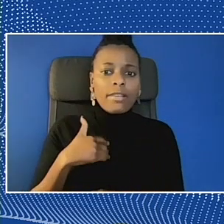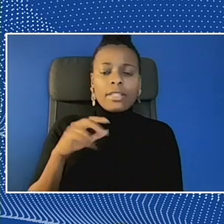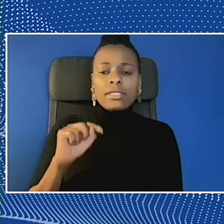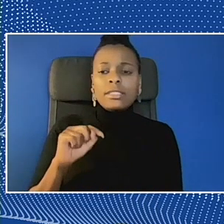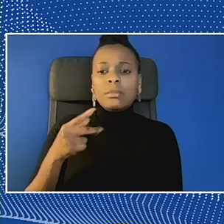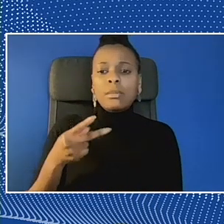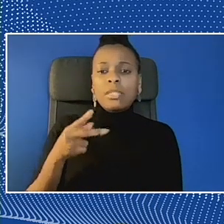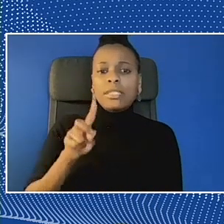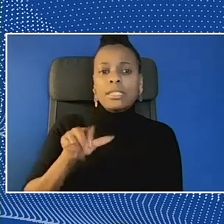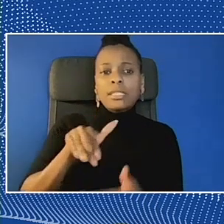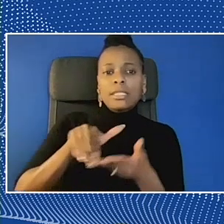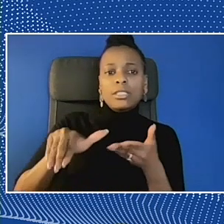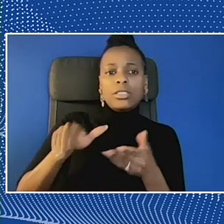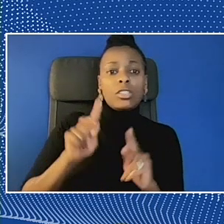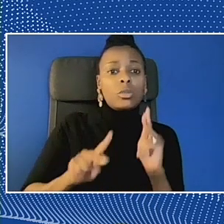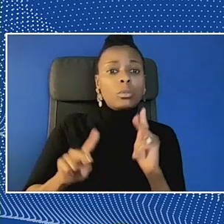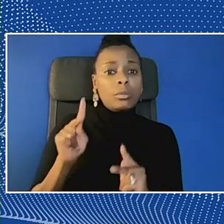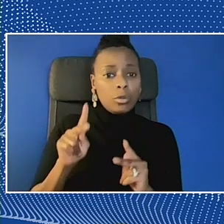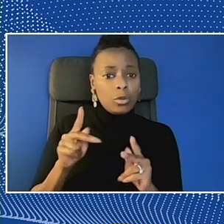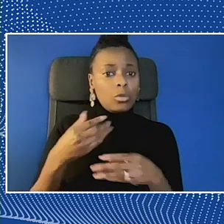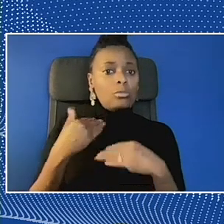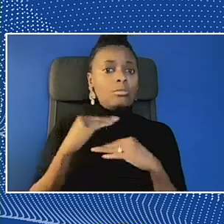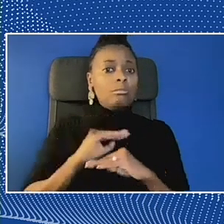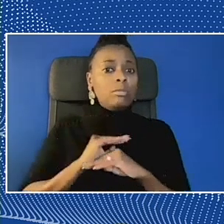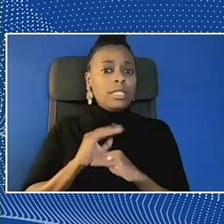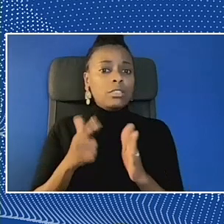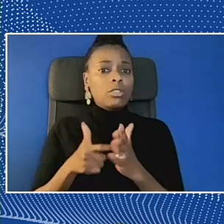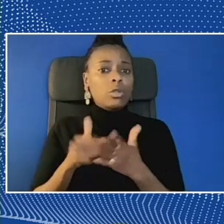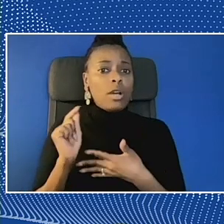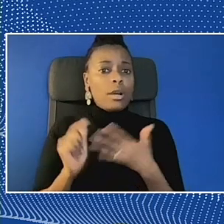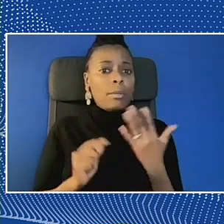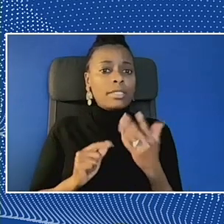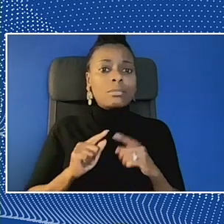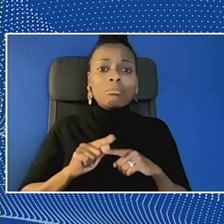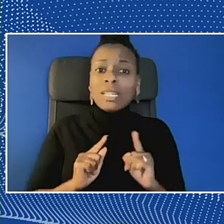requirements of that, but that doesn't necessarily capture people with